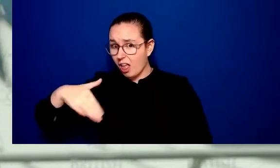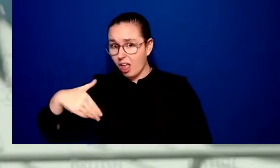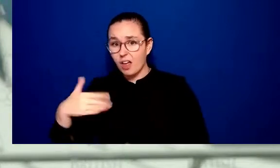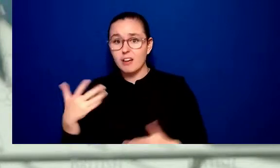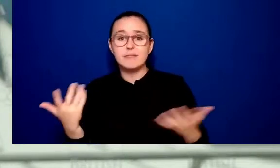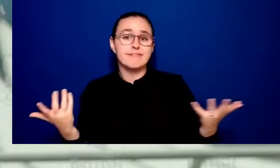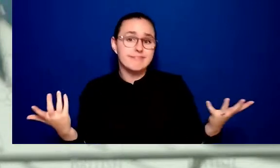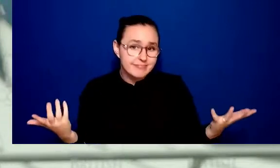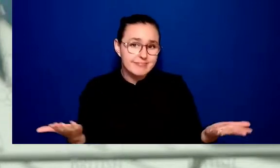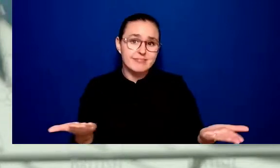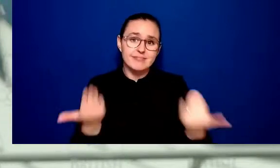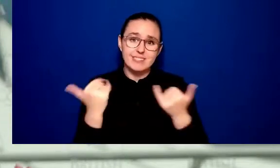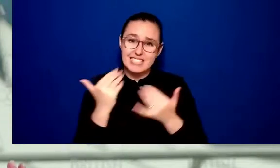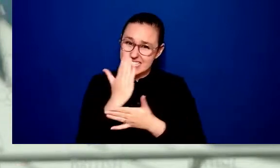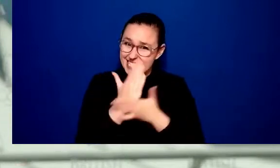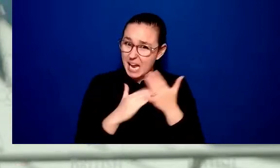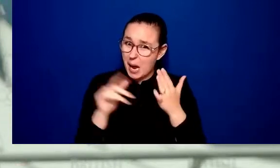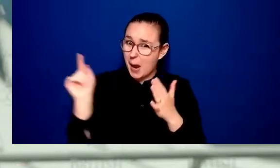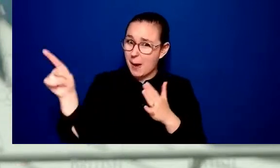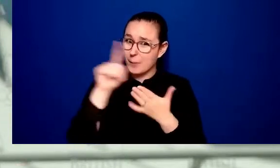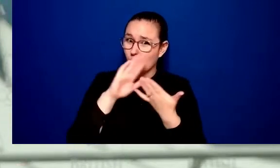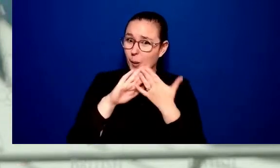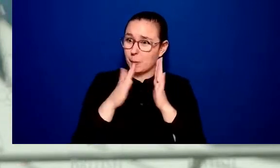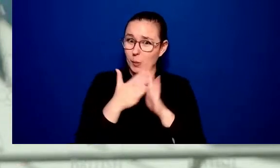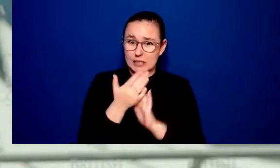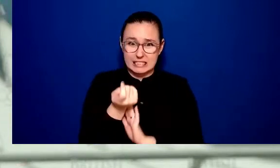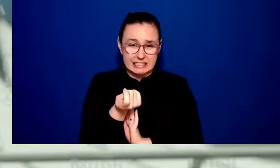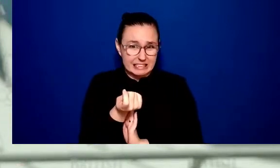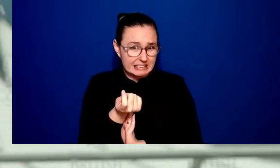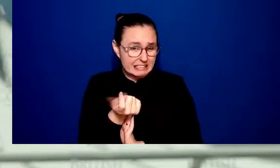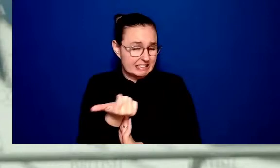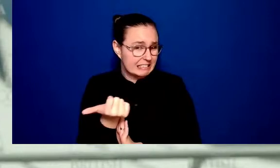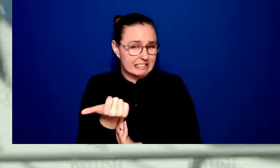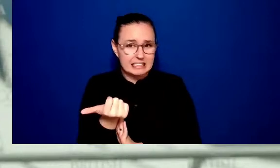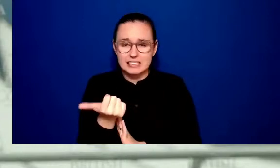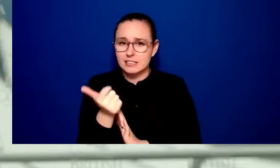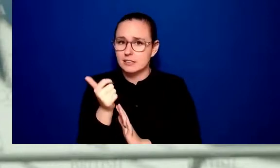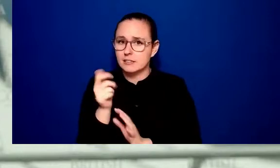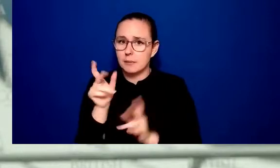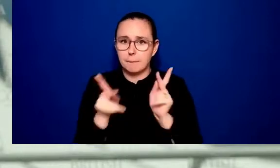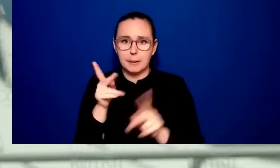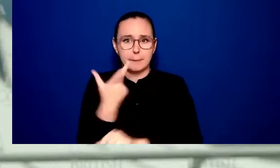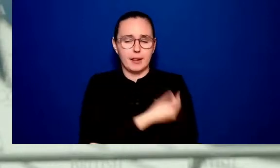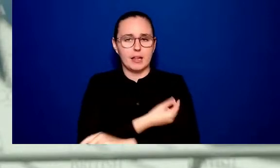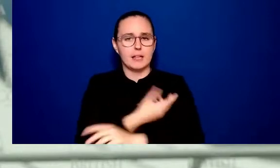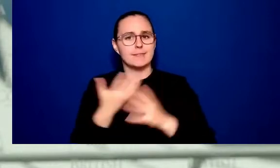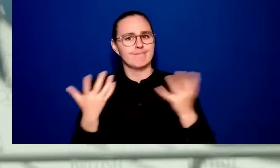some of the communities where it's high. Areas where we have had a lot of transmission in